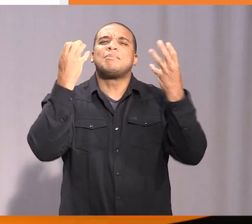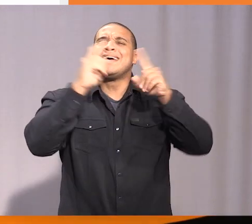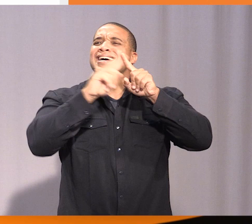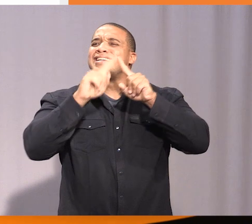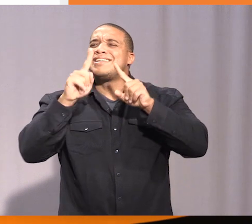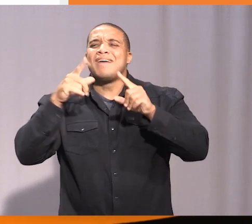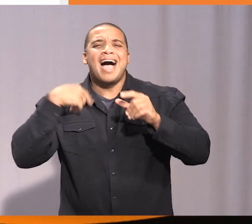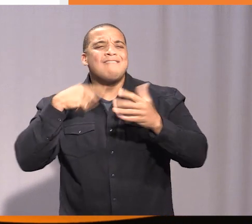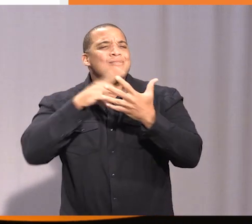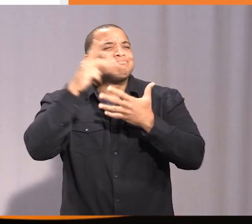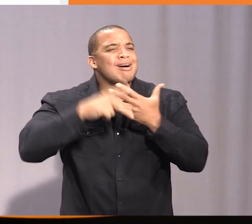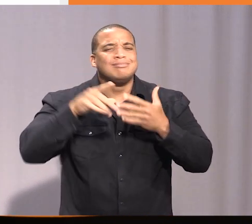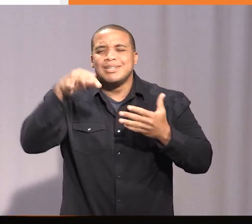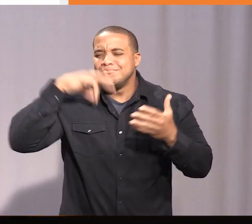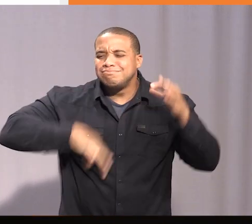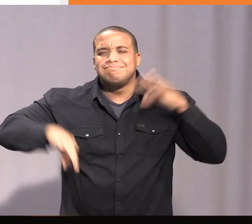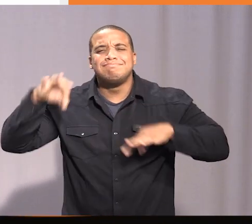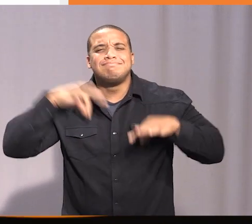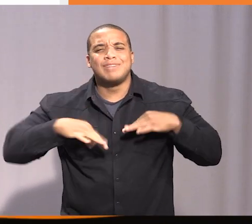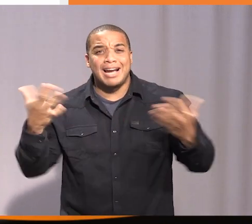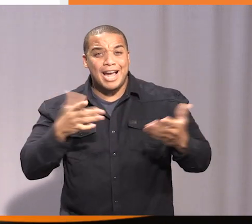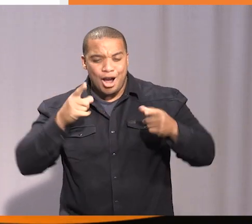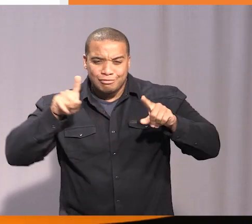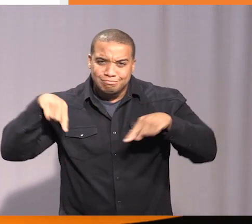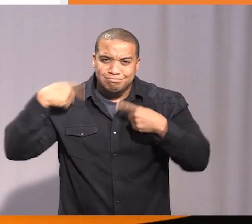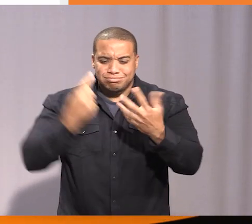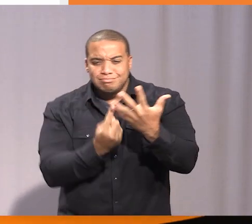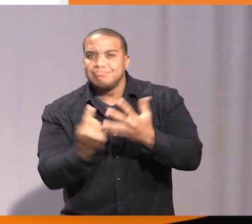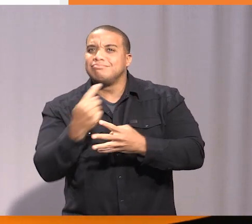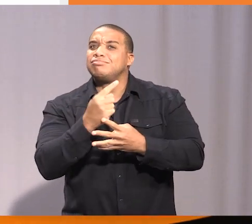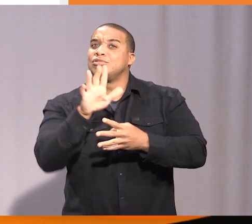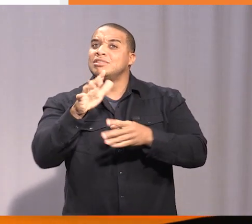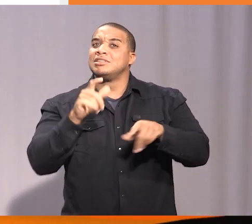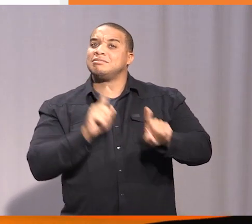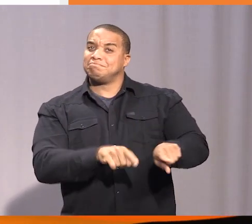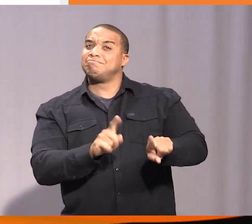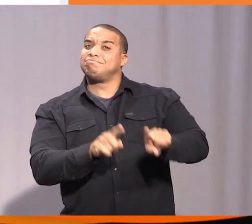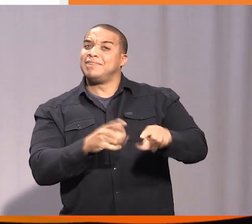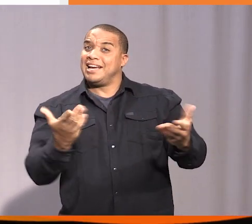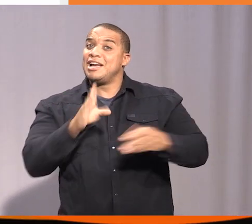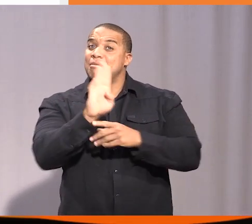from all aspects of campus life by promoting universal design principles and the use